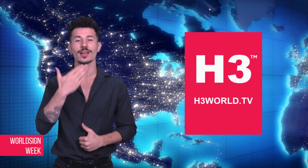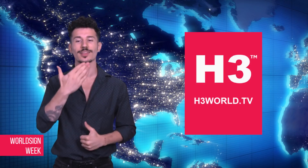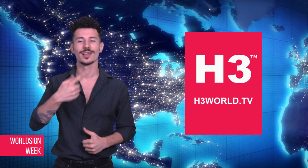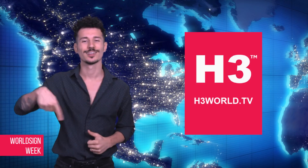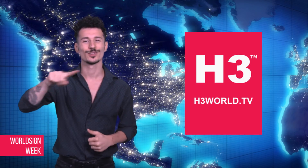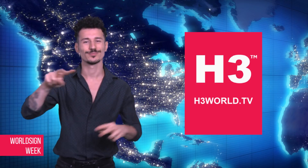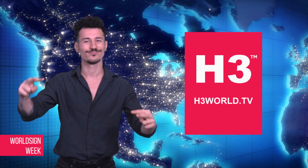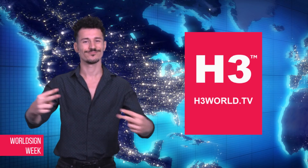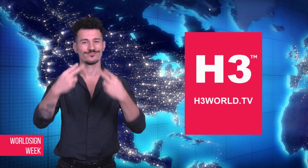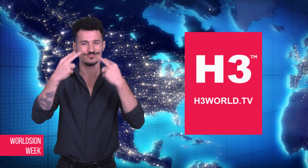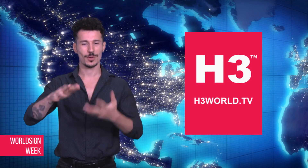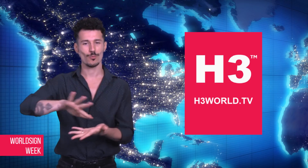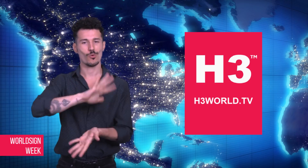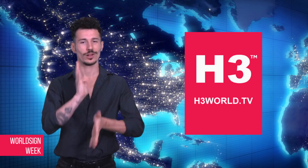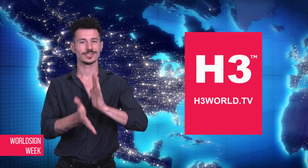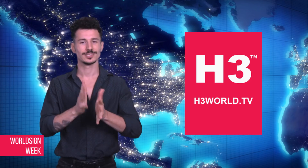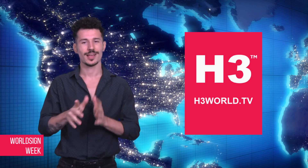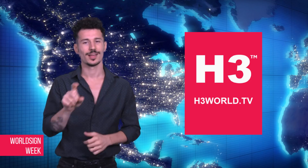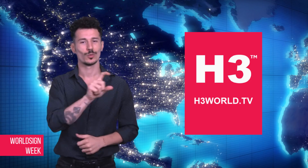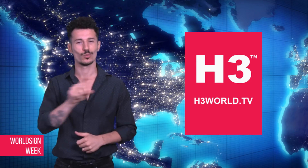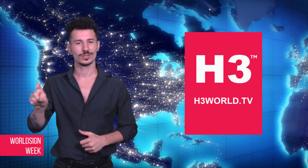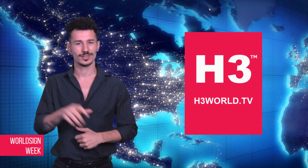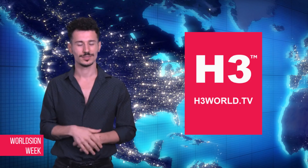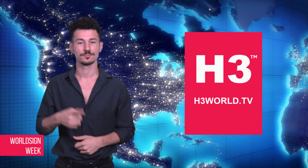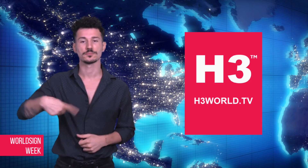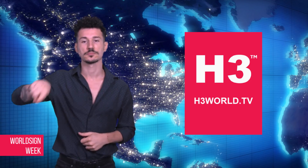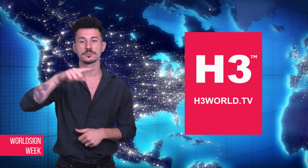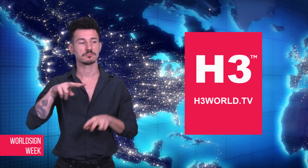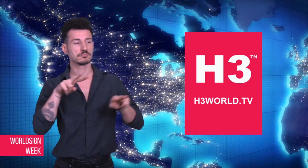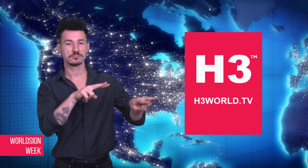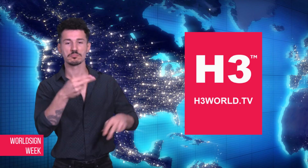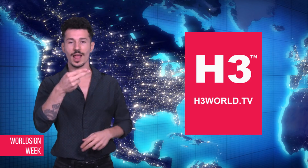Thank you for watching WorldSign Week,